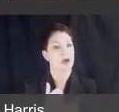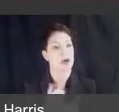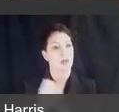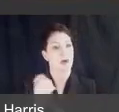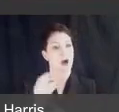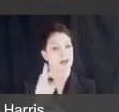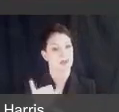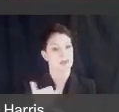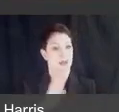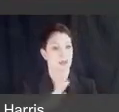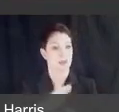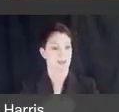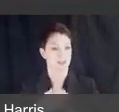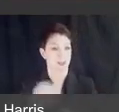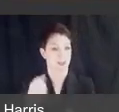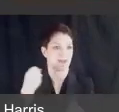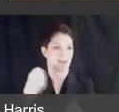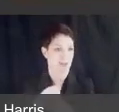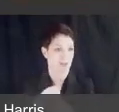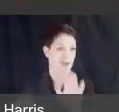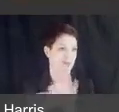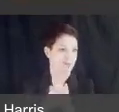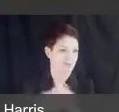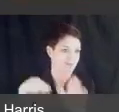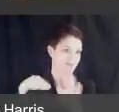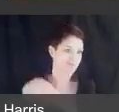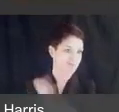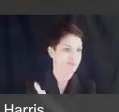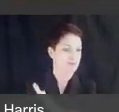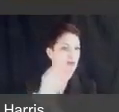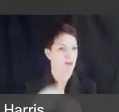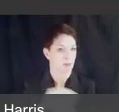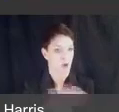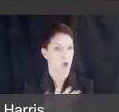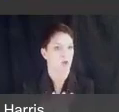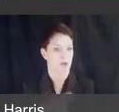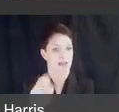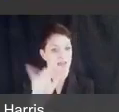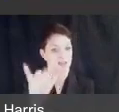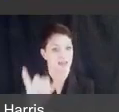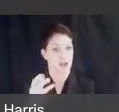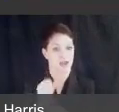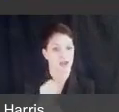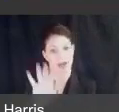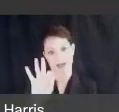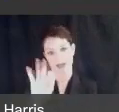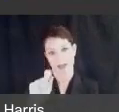been negatively impacted by COVID-19. The County has received $9.4 million from the state